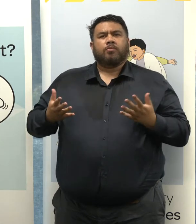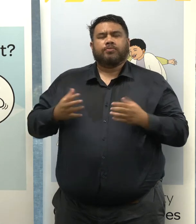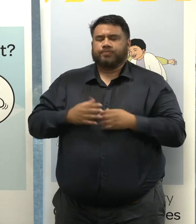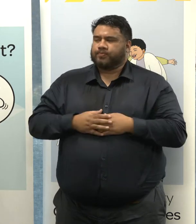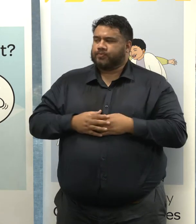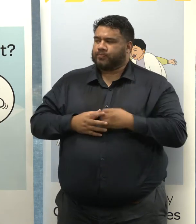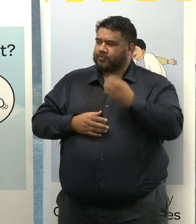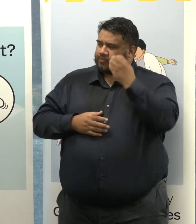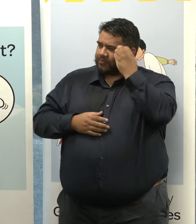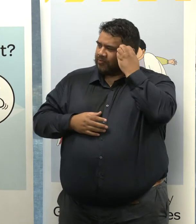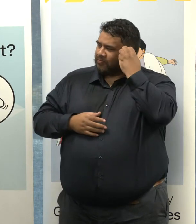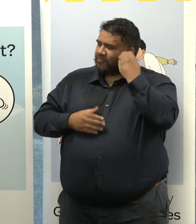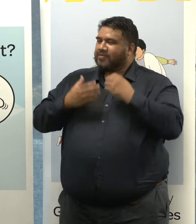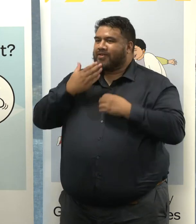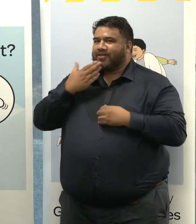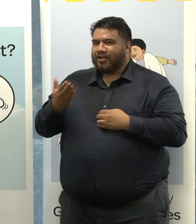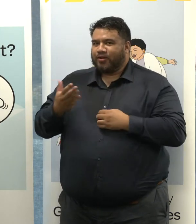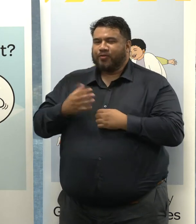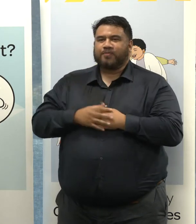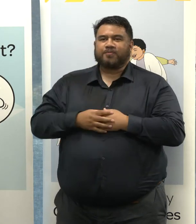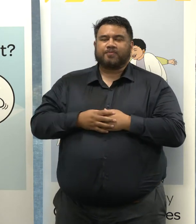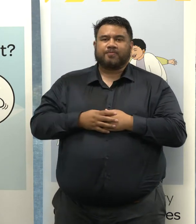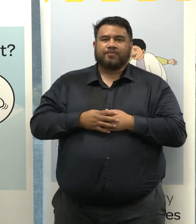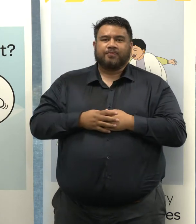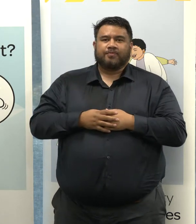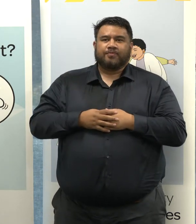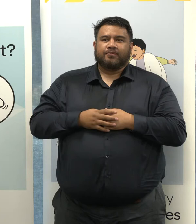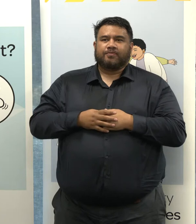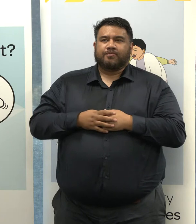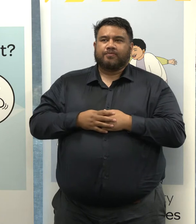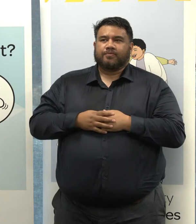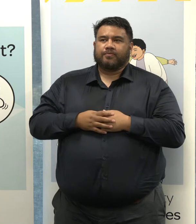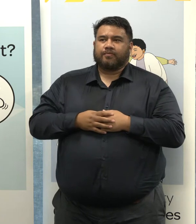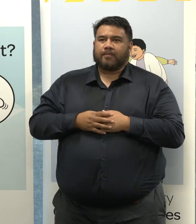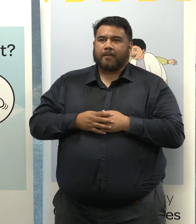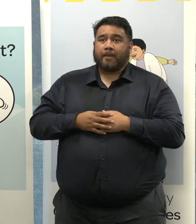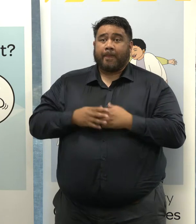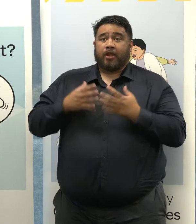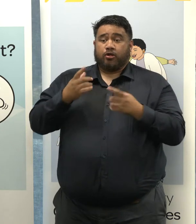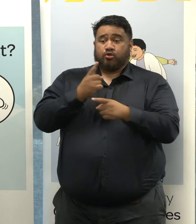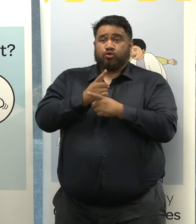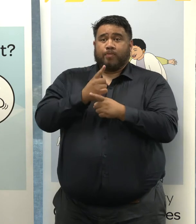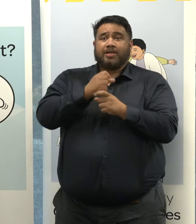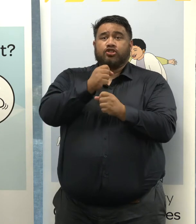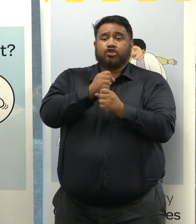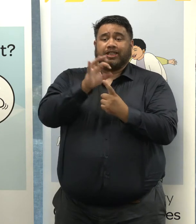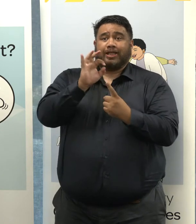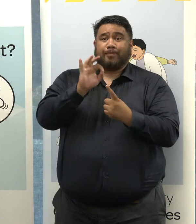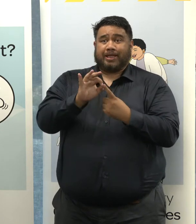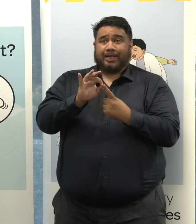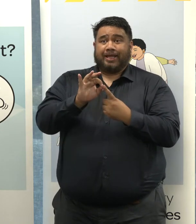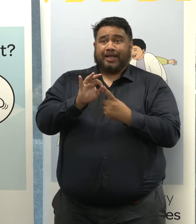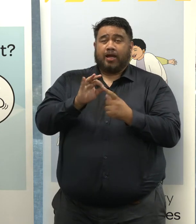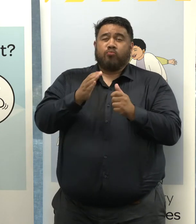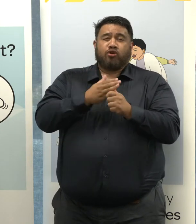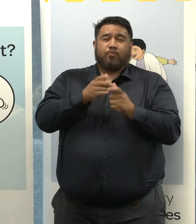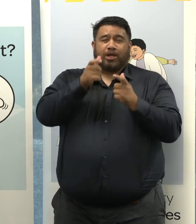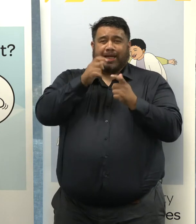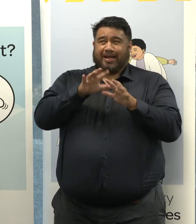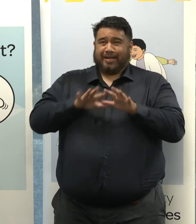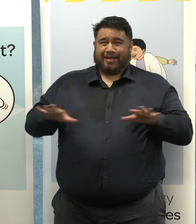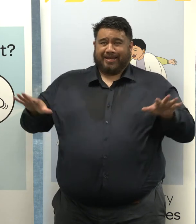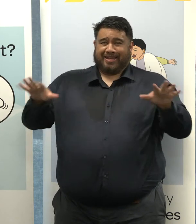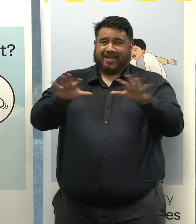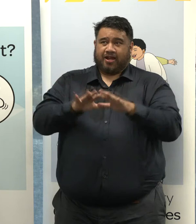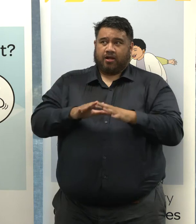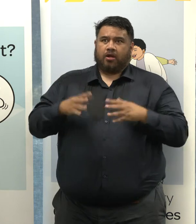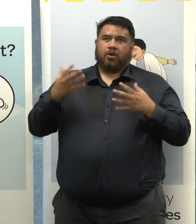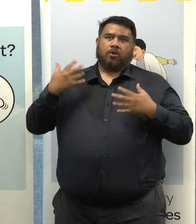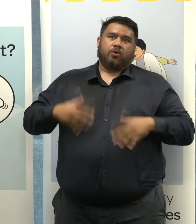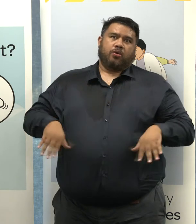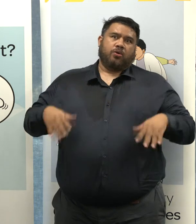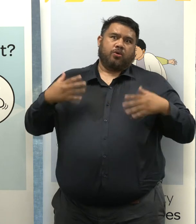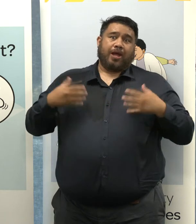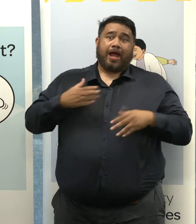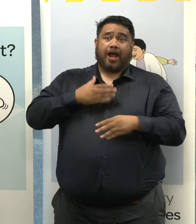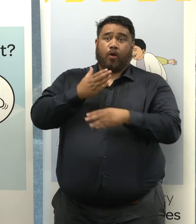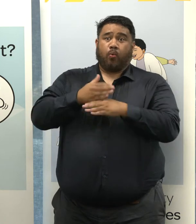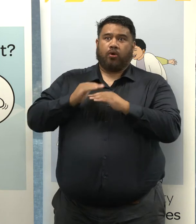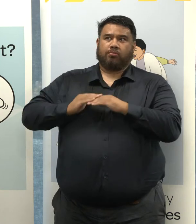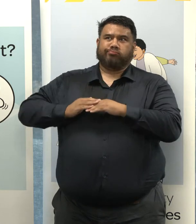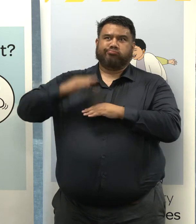update on primary care.